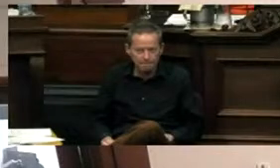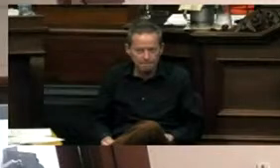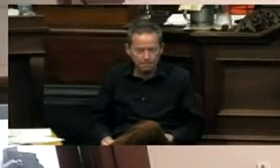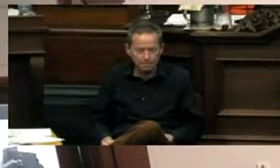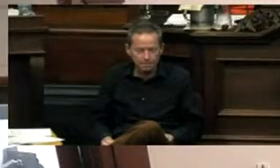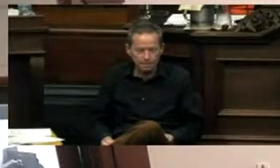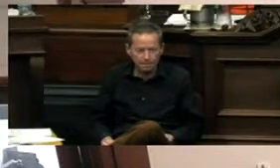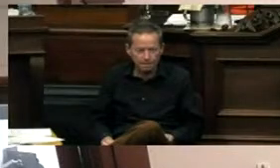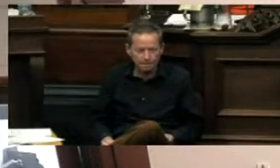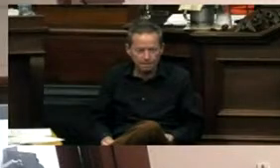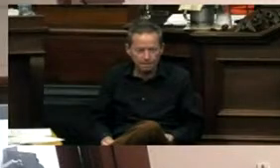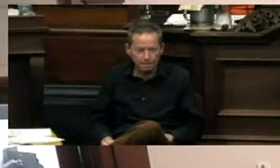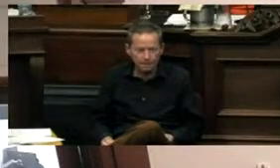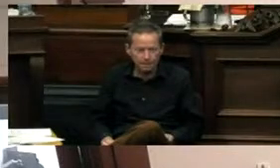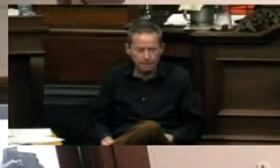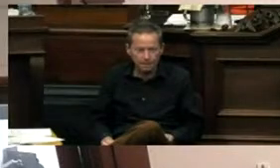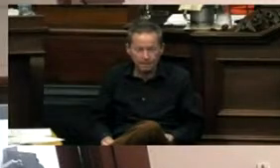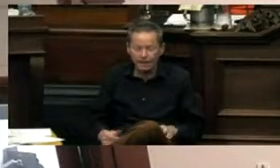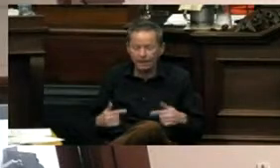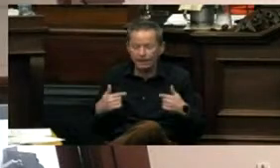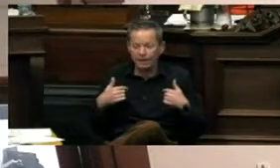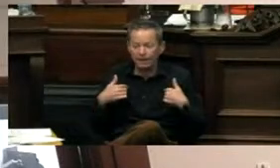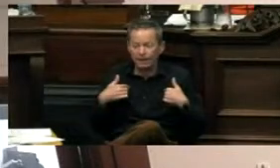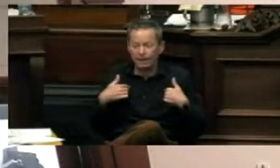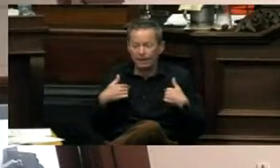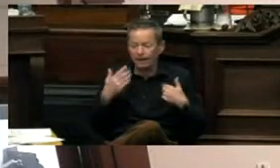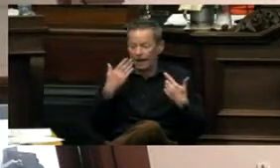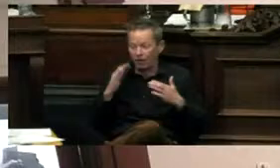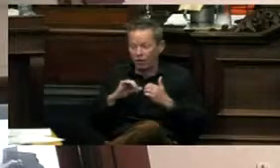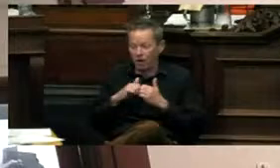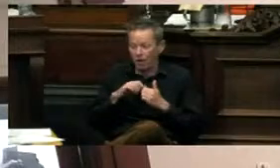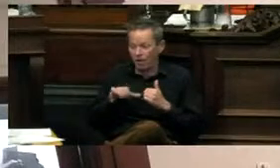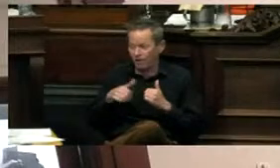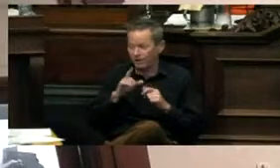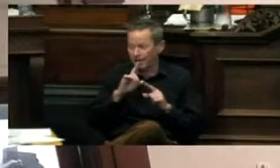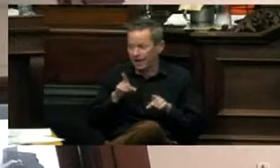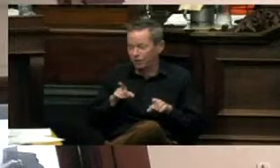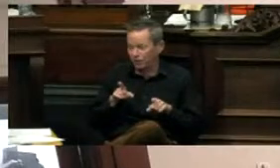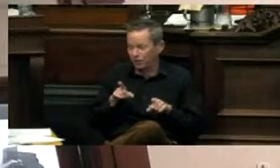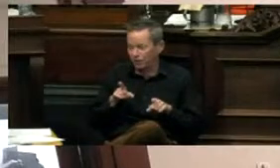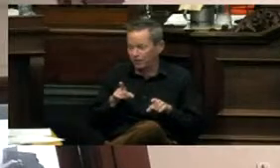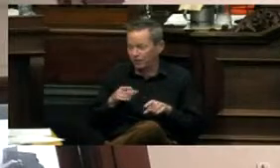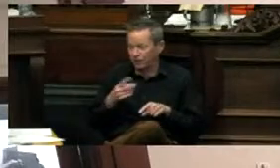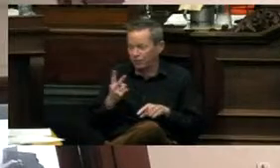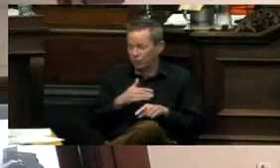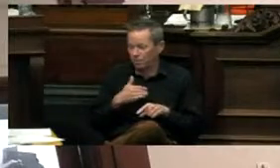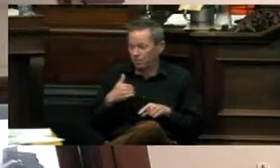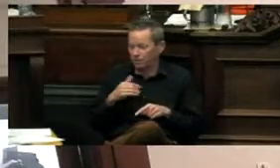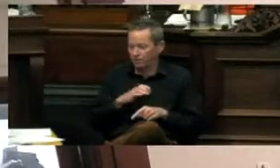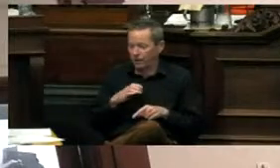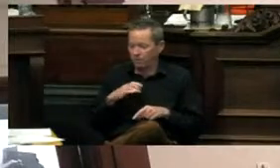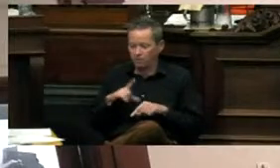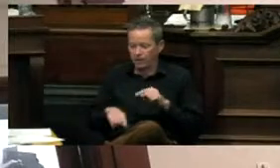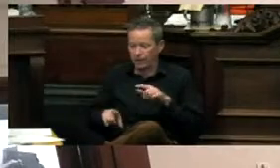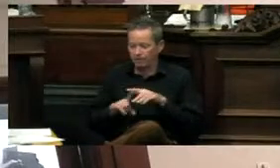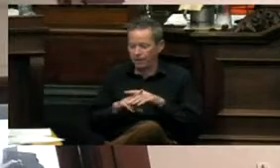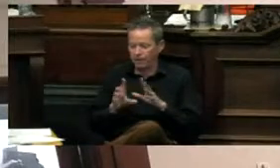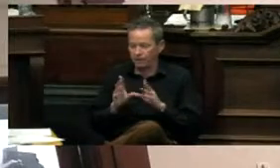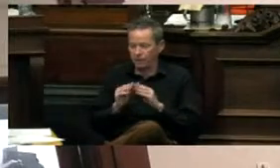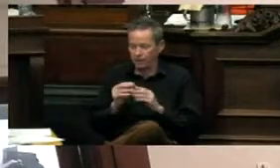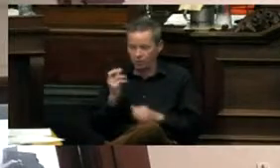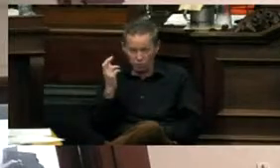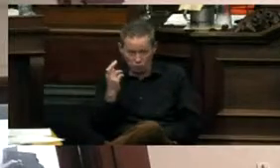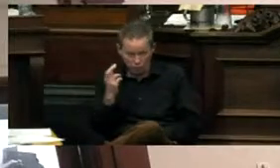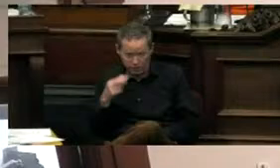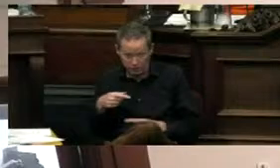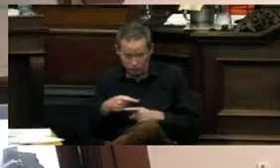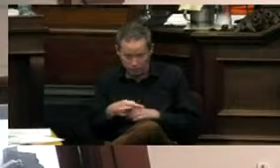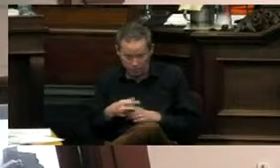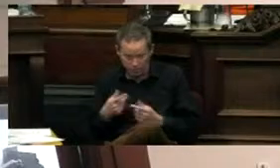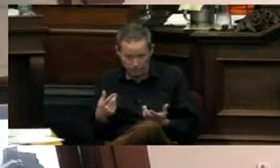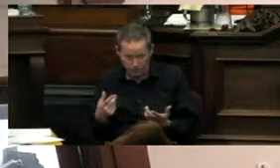going on? I don't know how else